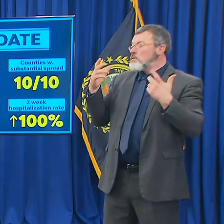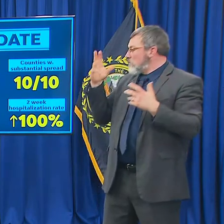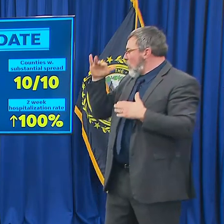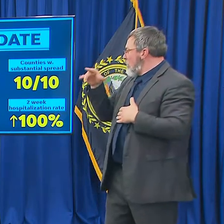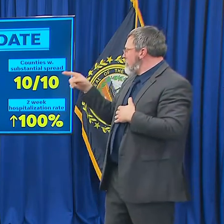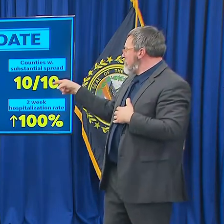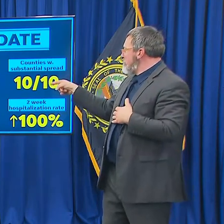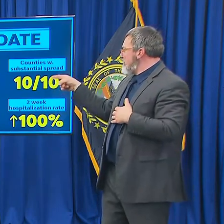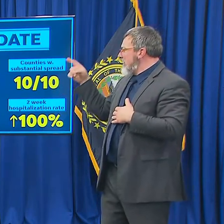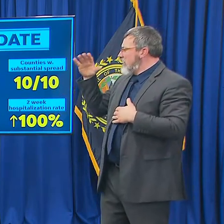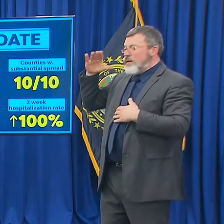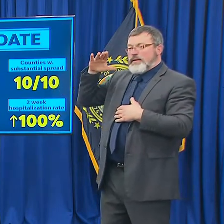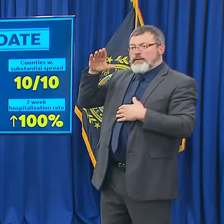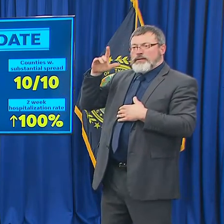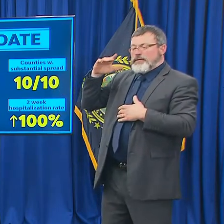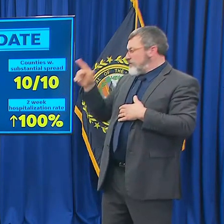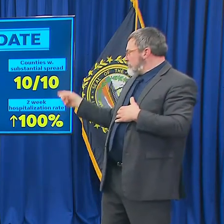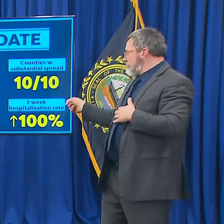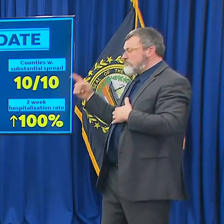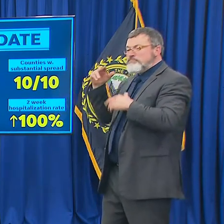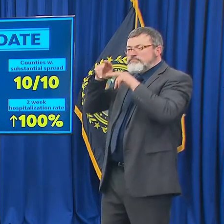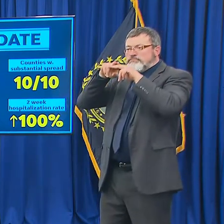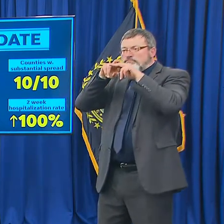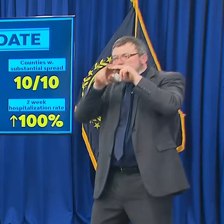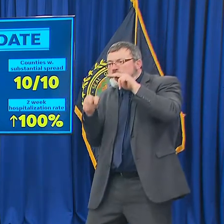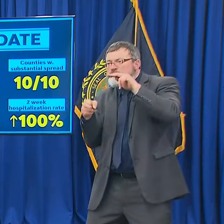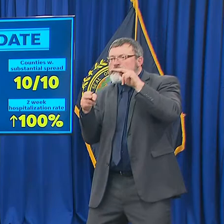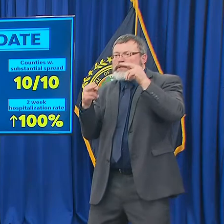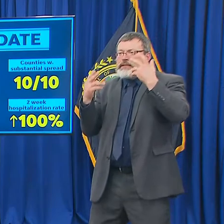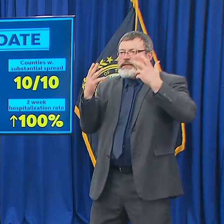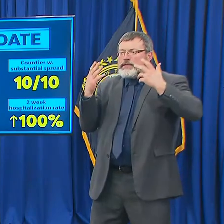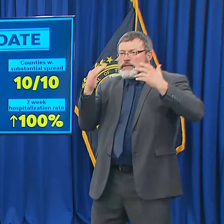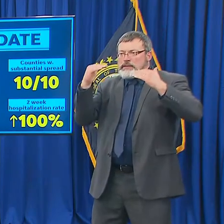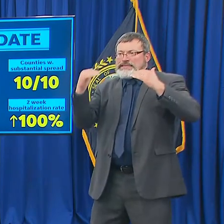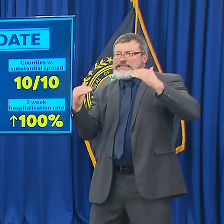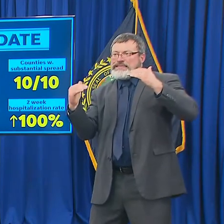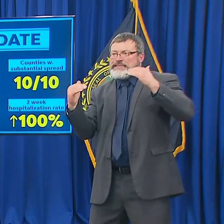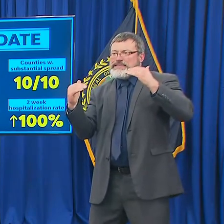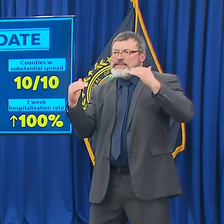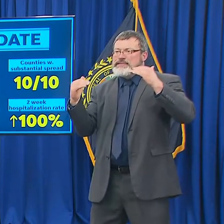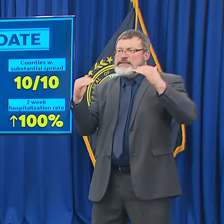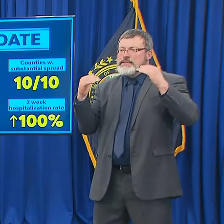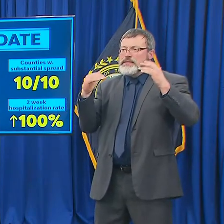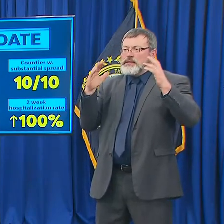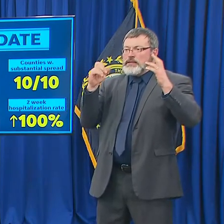have a decent amount of capacity within our hospitals system. But that. But one of the things you have to caution against